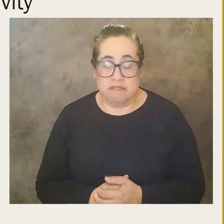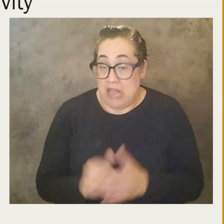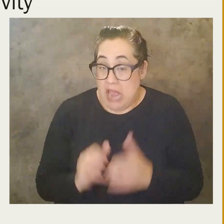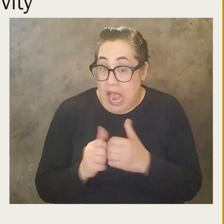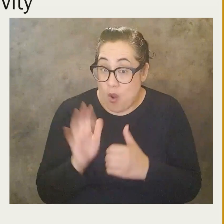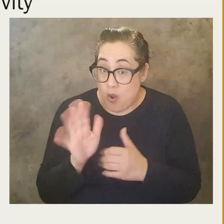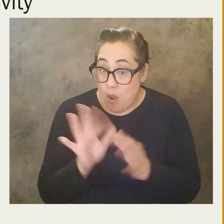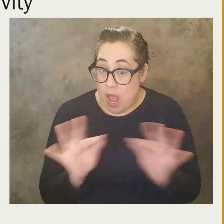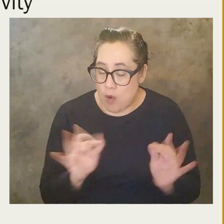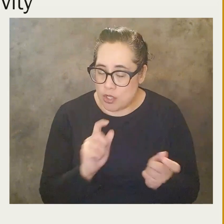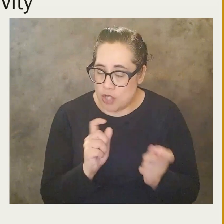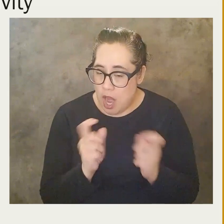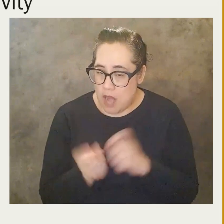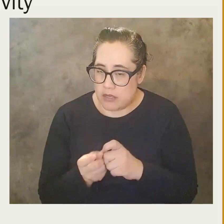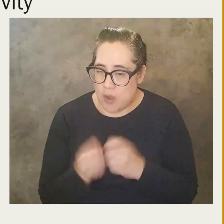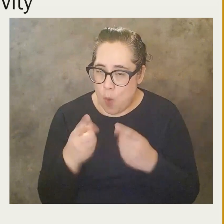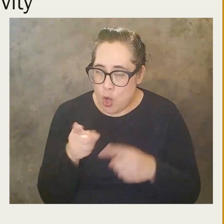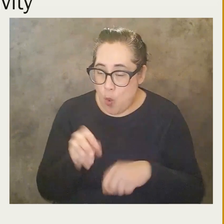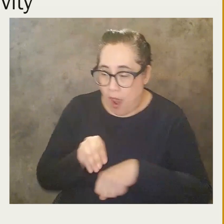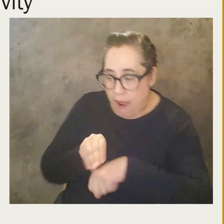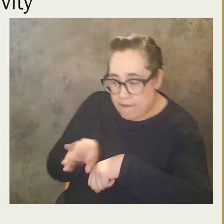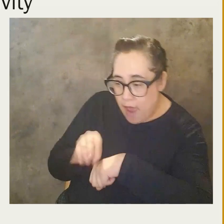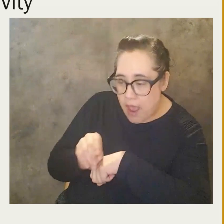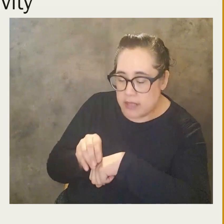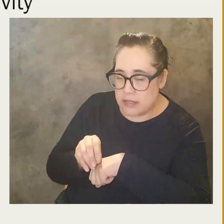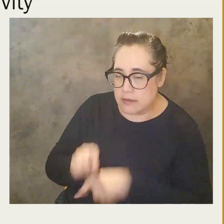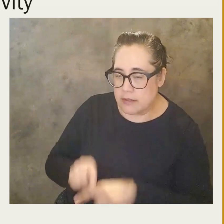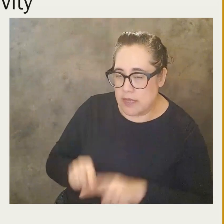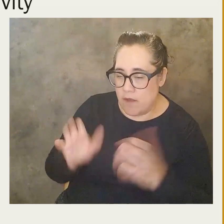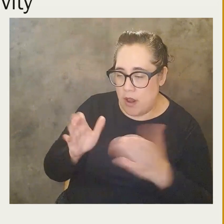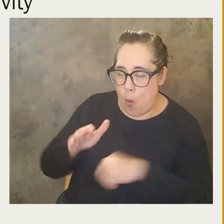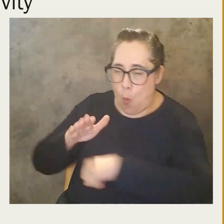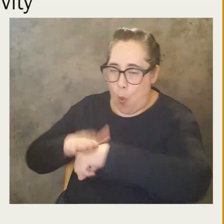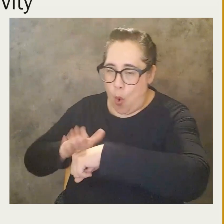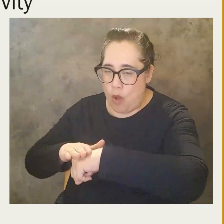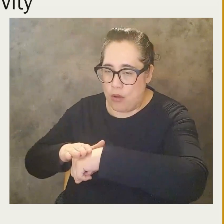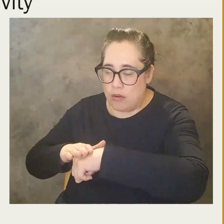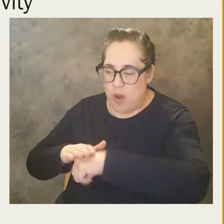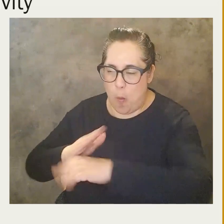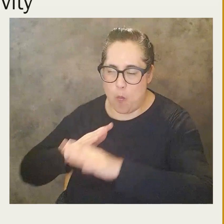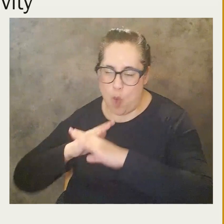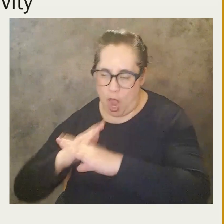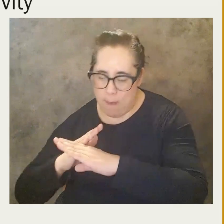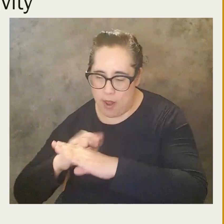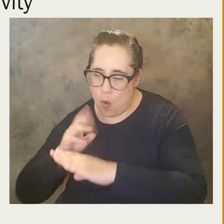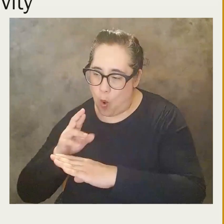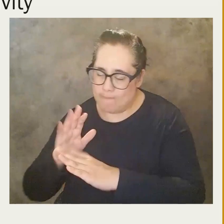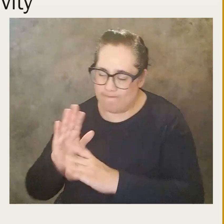How does your language change when you advise ... versus warn, prohibit, or persuade?